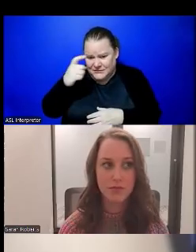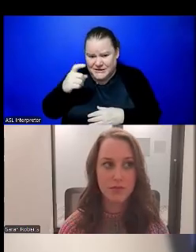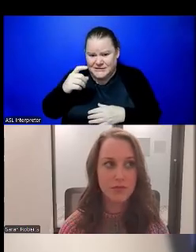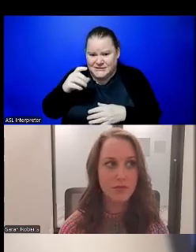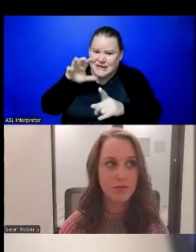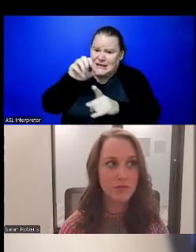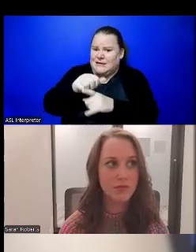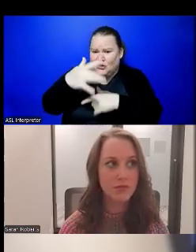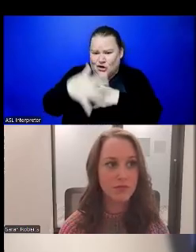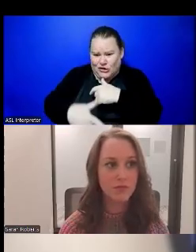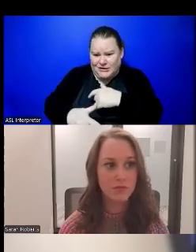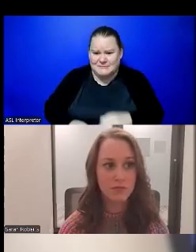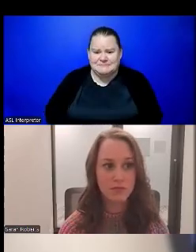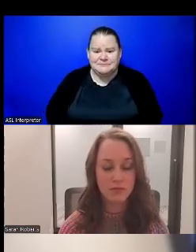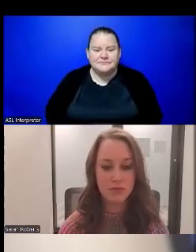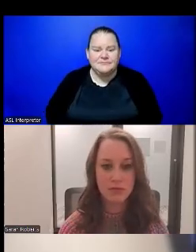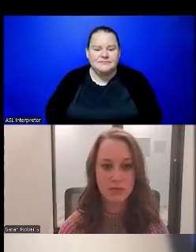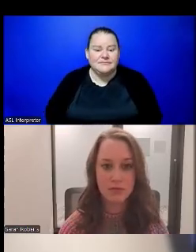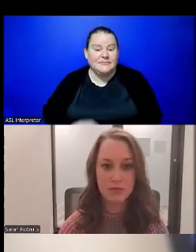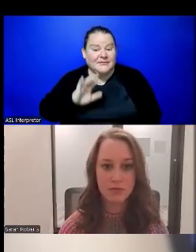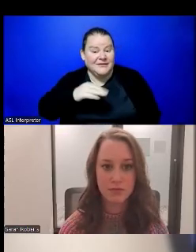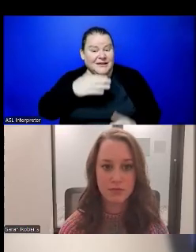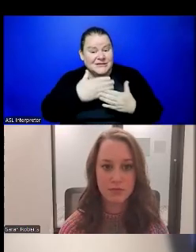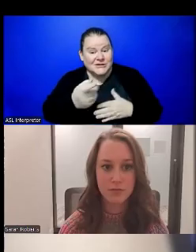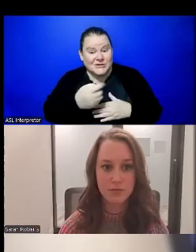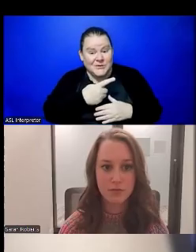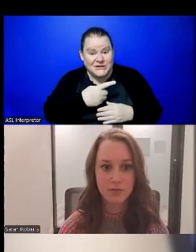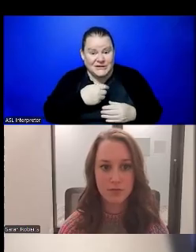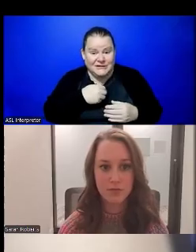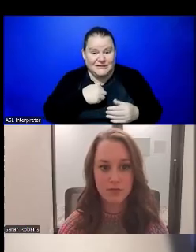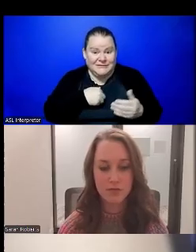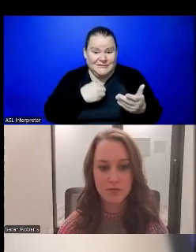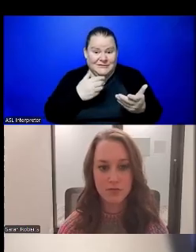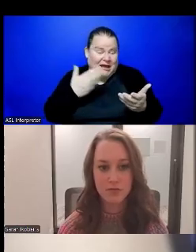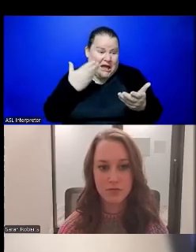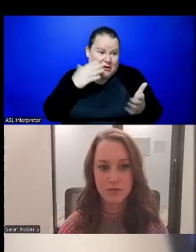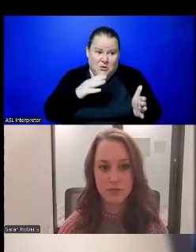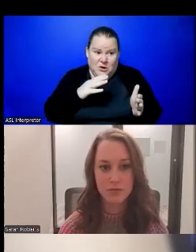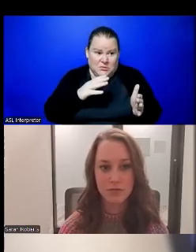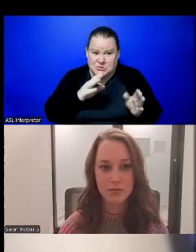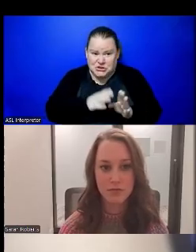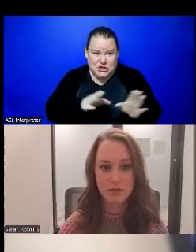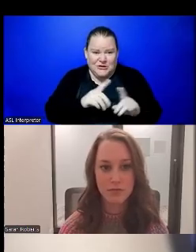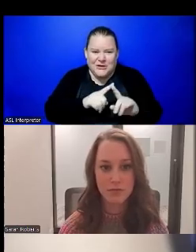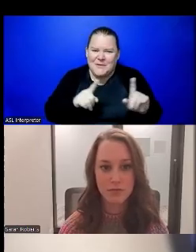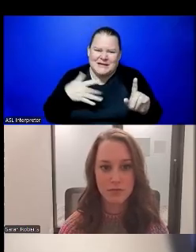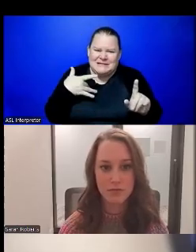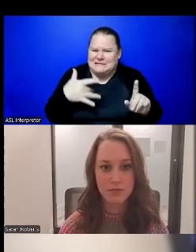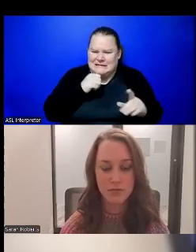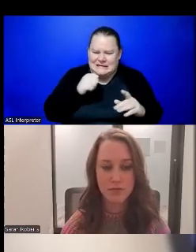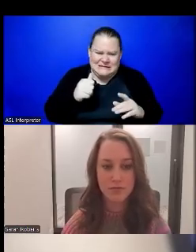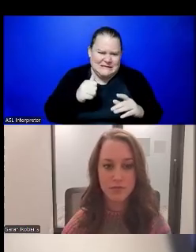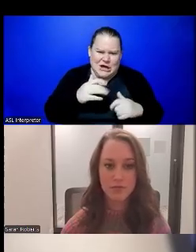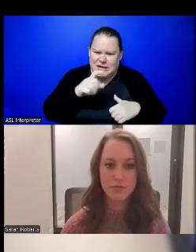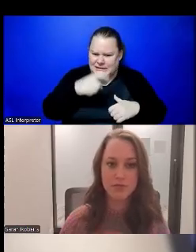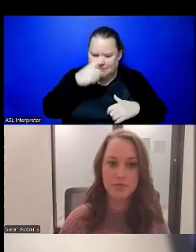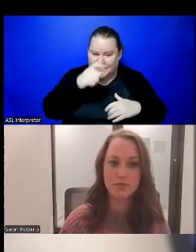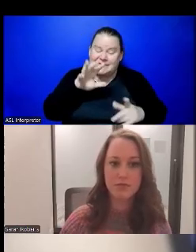Annabelle Wilcox: That's a good question. Not, there's not one that I'm aware of, but I'd say in general, it's it's not needed because it's being caught so early in these infants that have